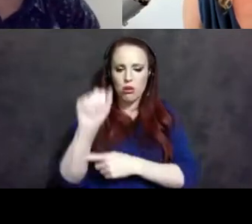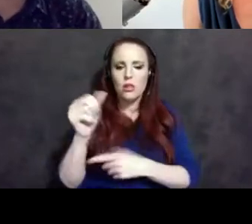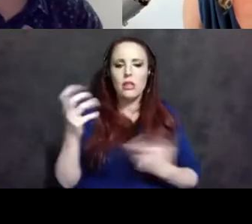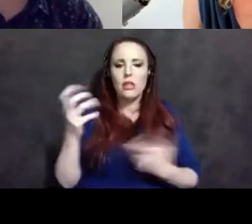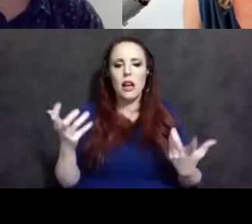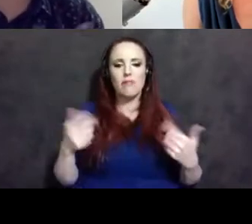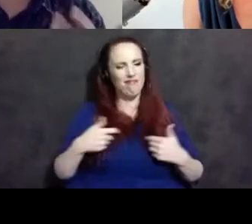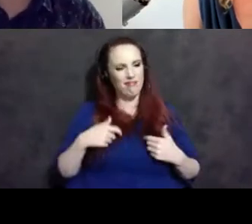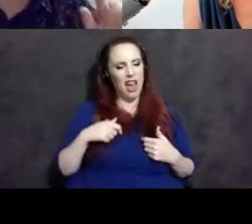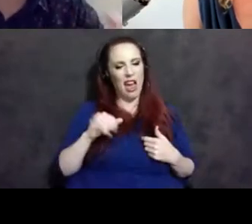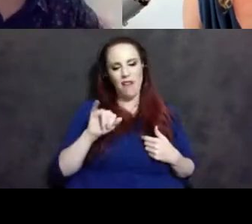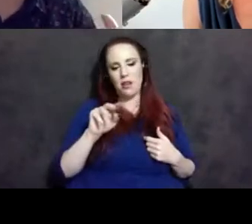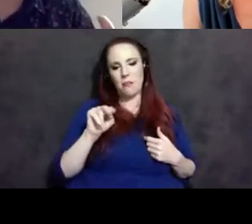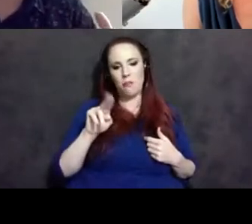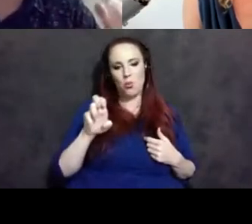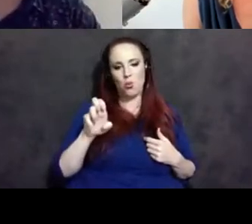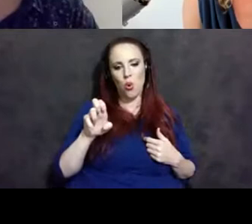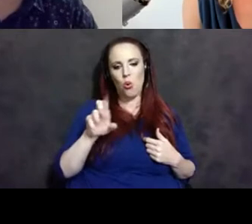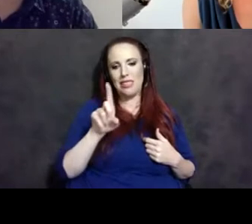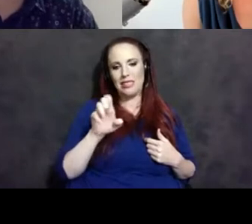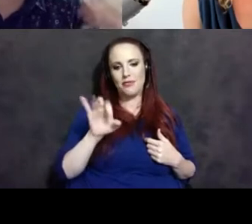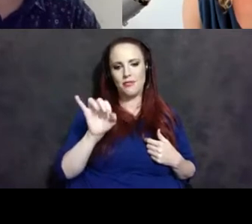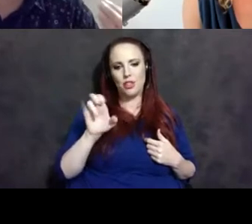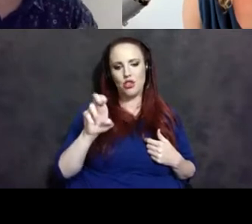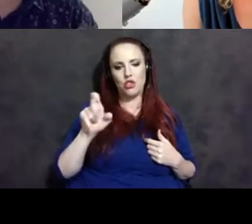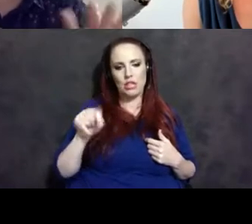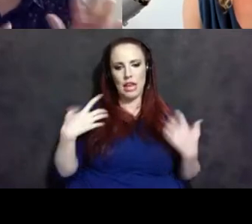I'm unable to go into the protests on the streets.